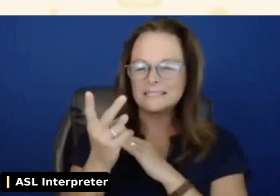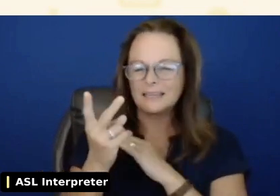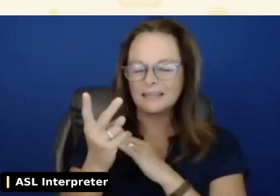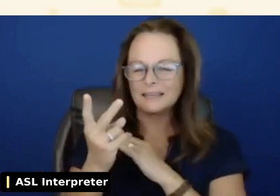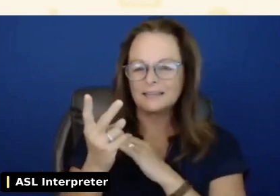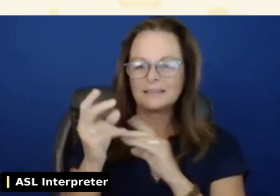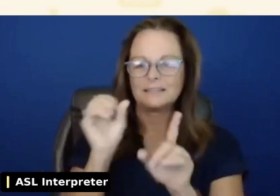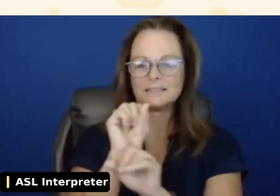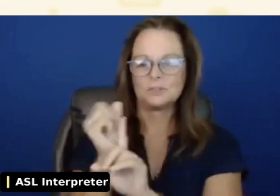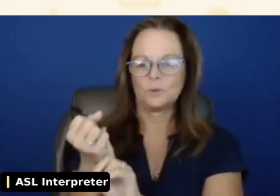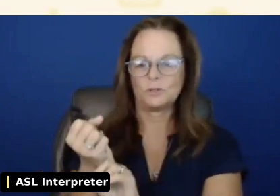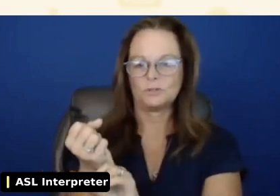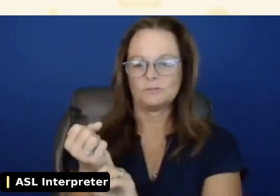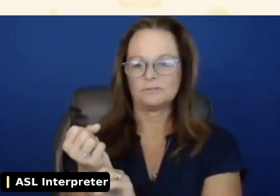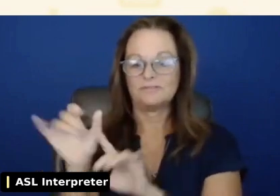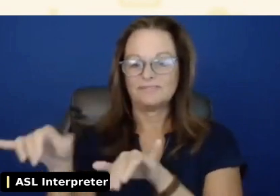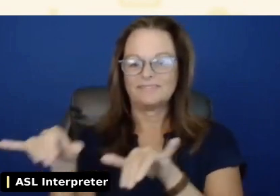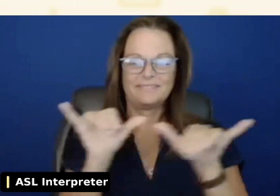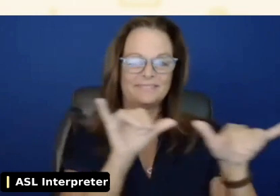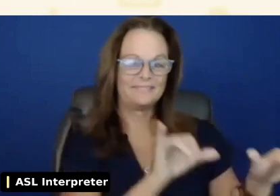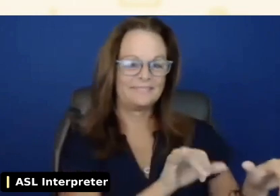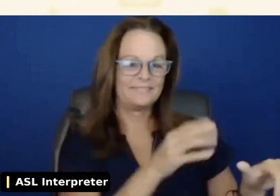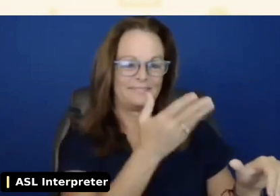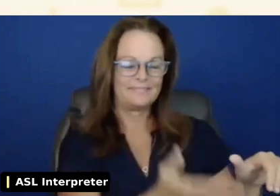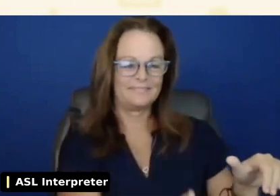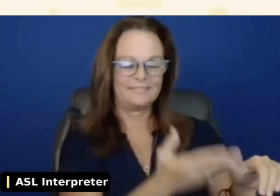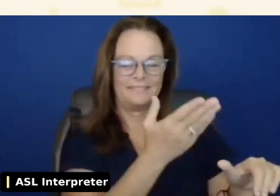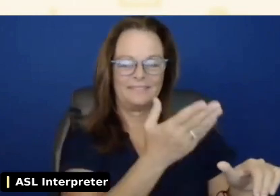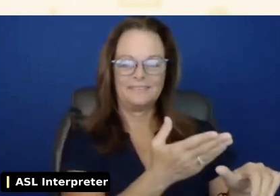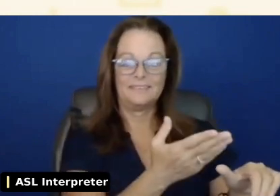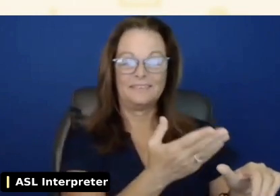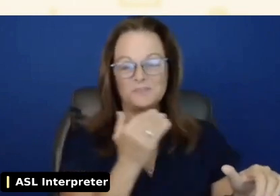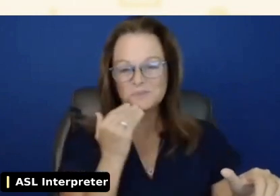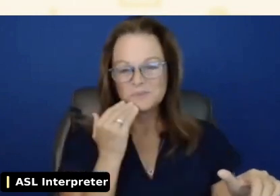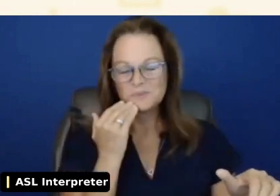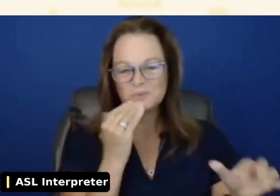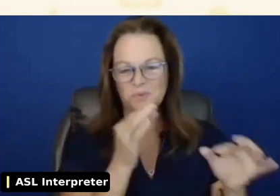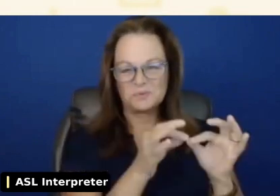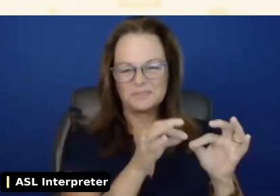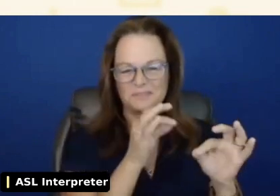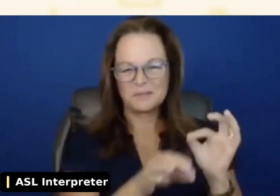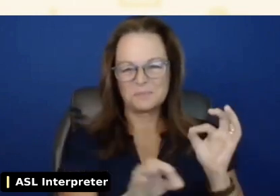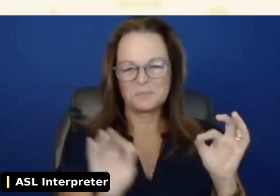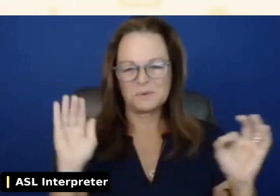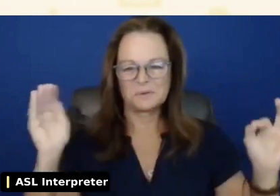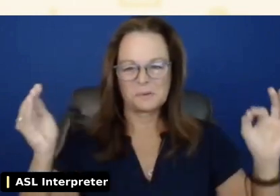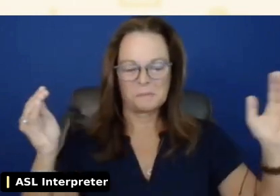I find it really simple, because it compares as a bridge